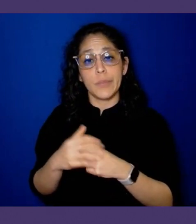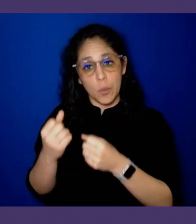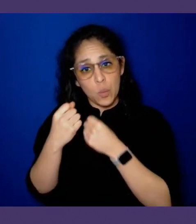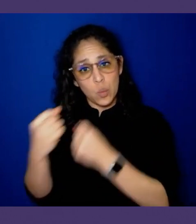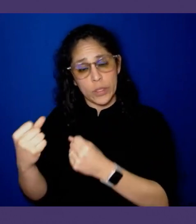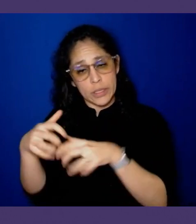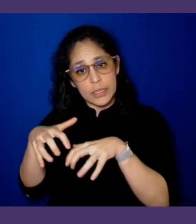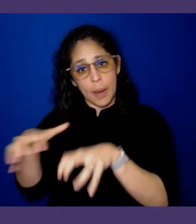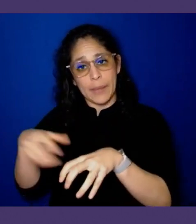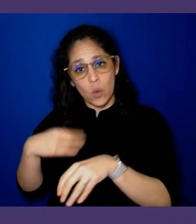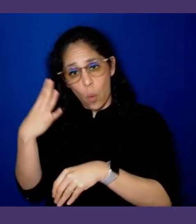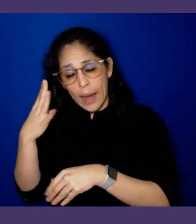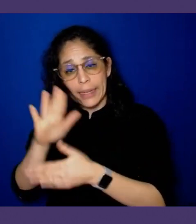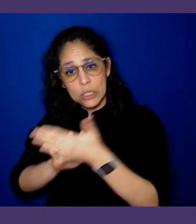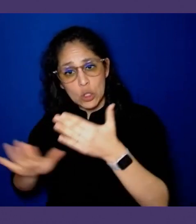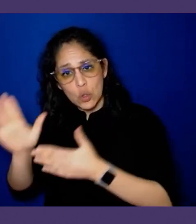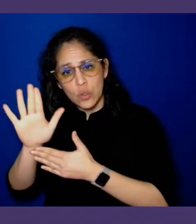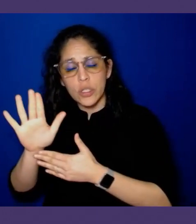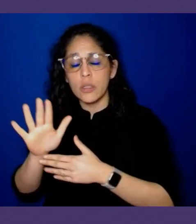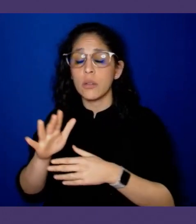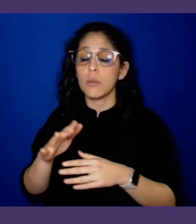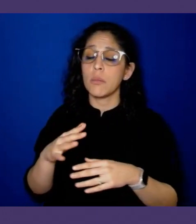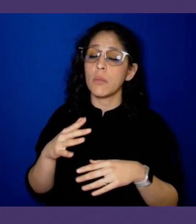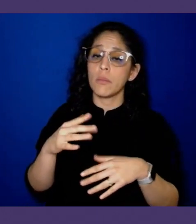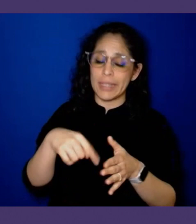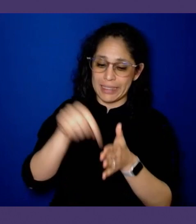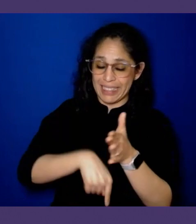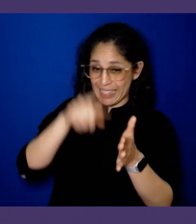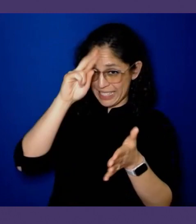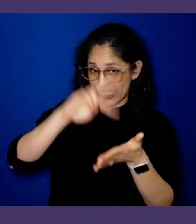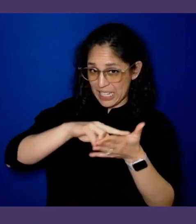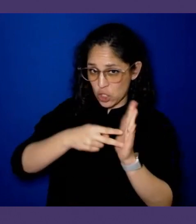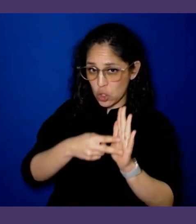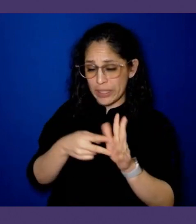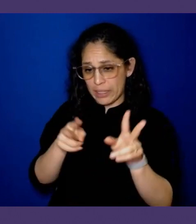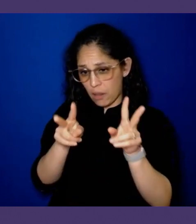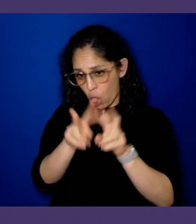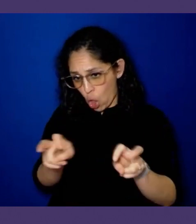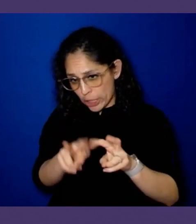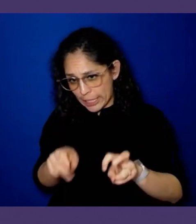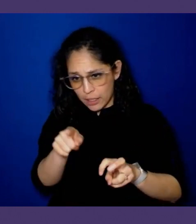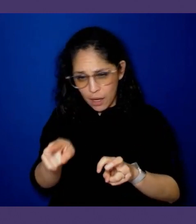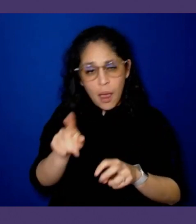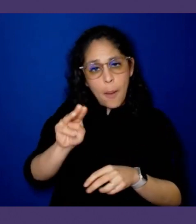but really intentionally looking at minority-serving institutions and